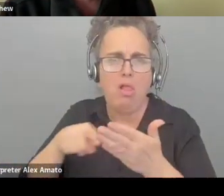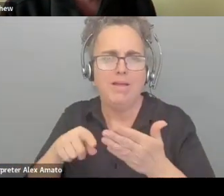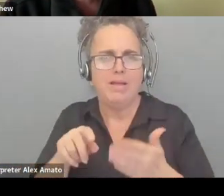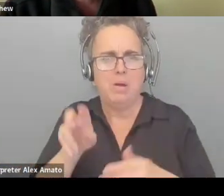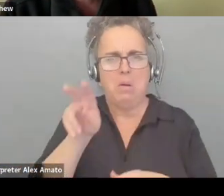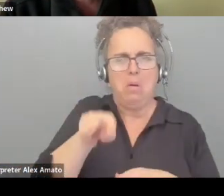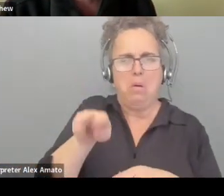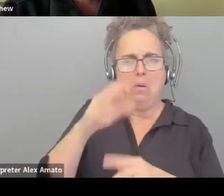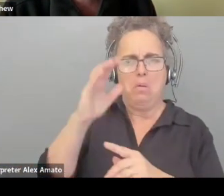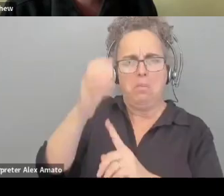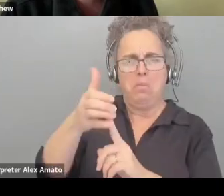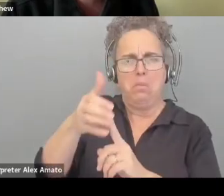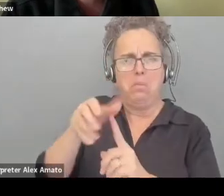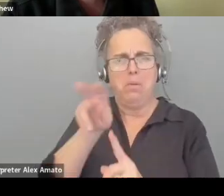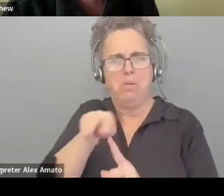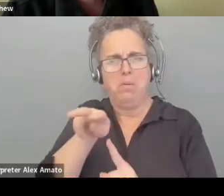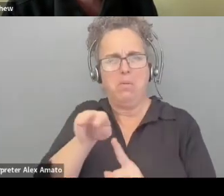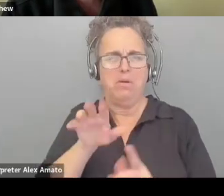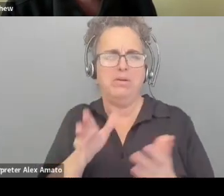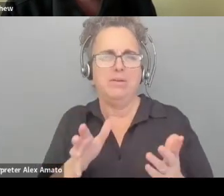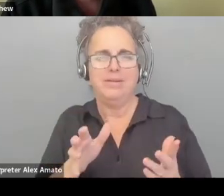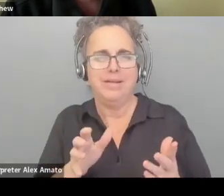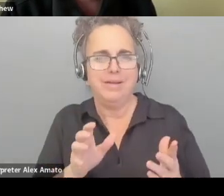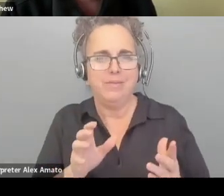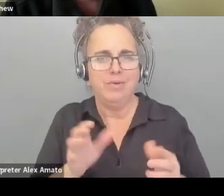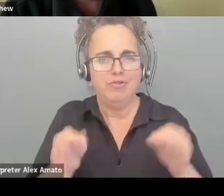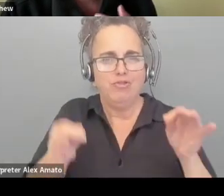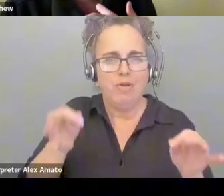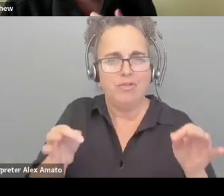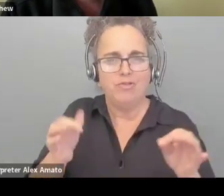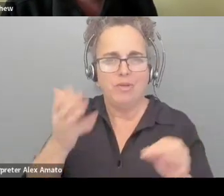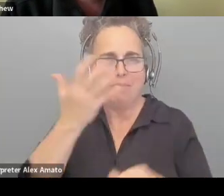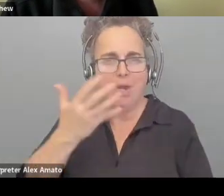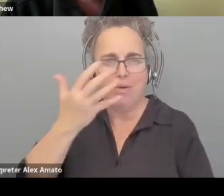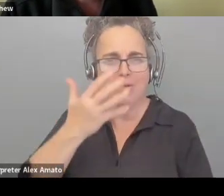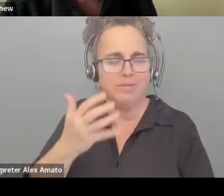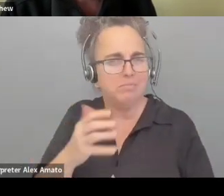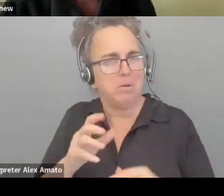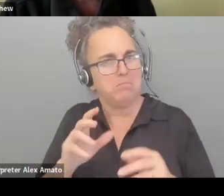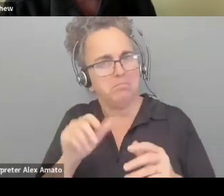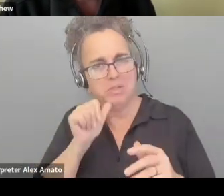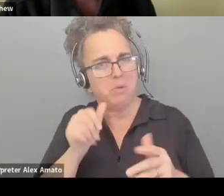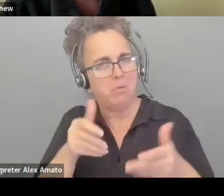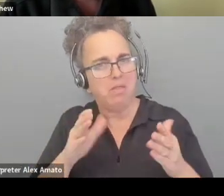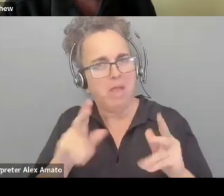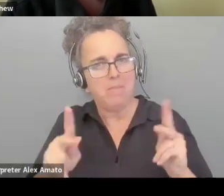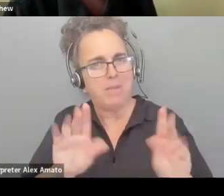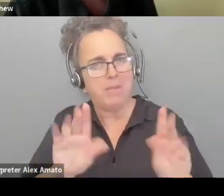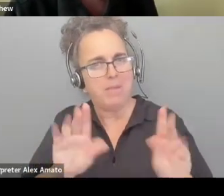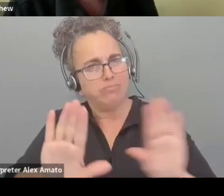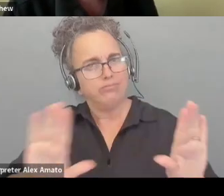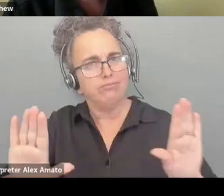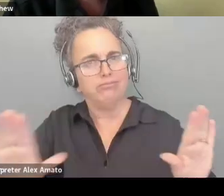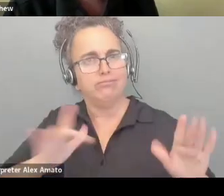that don't, don't let people like have their full due and we can have exchange and